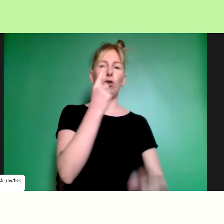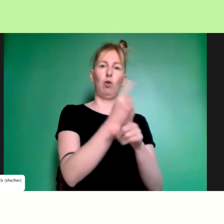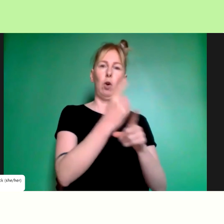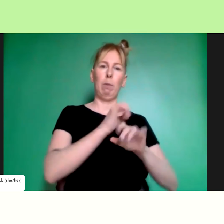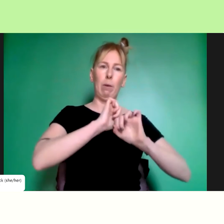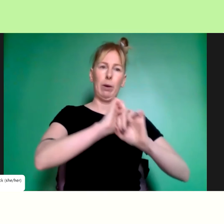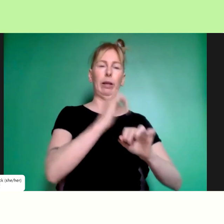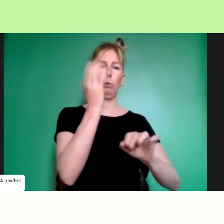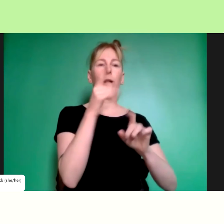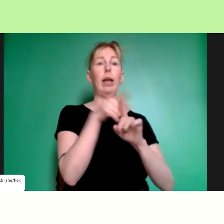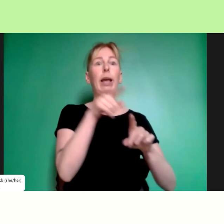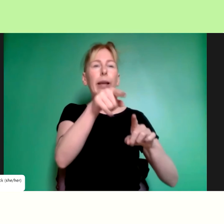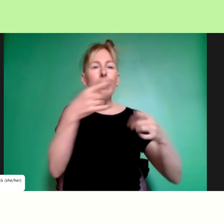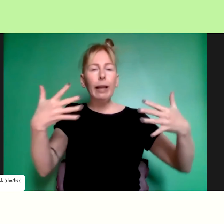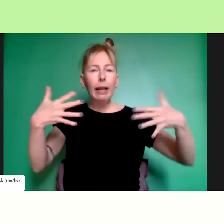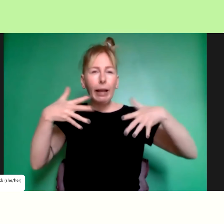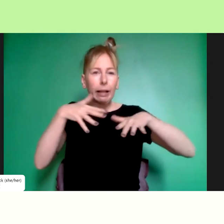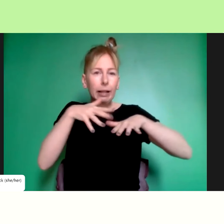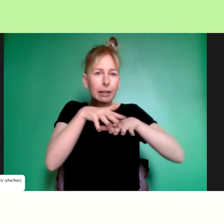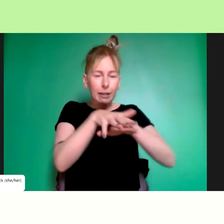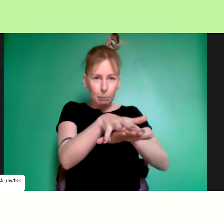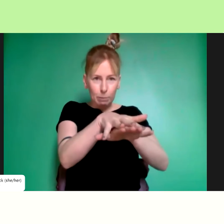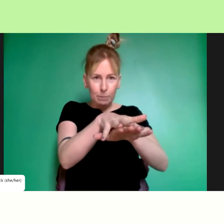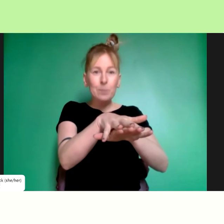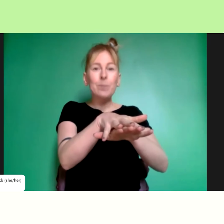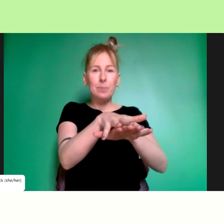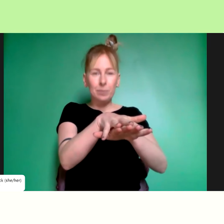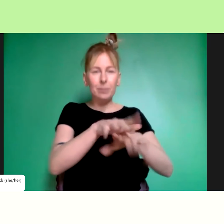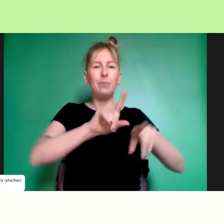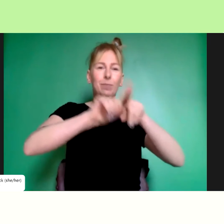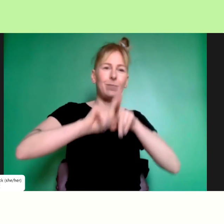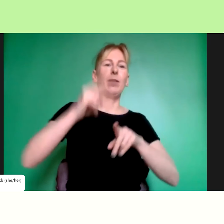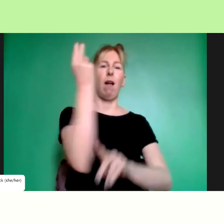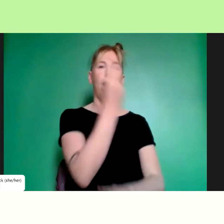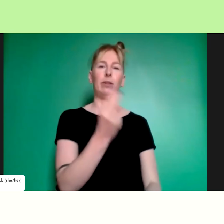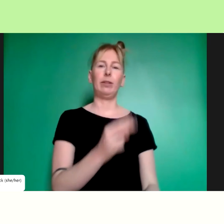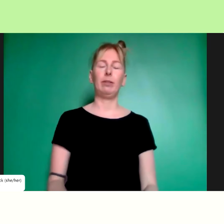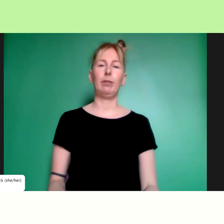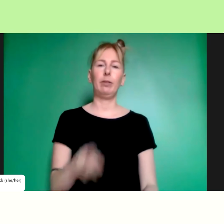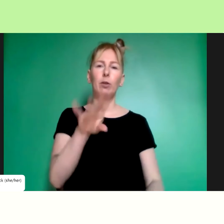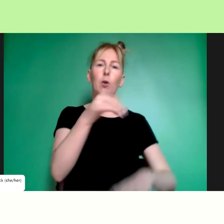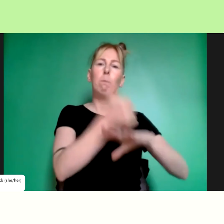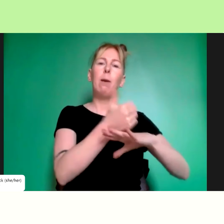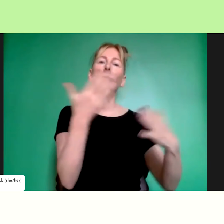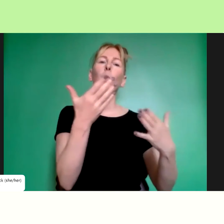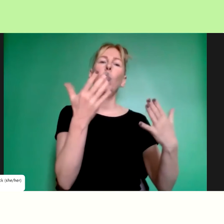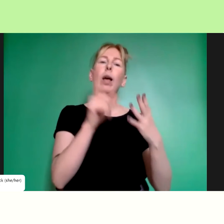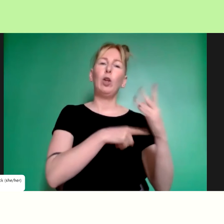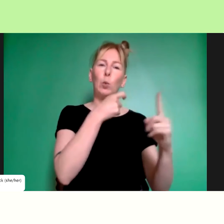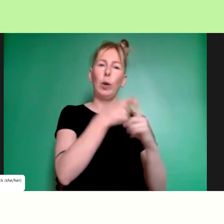to say. Jack Ky Tan is an interdisciplinary artist based in the UK, working across